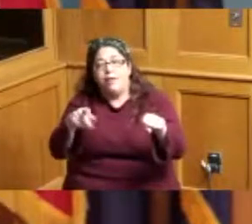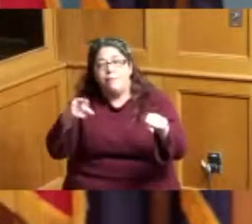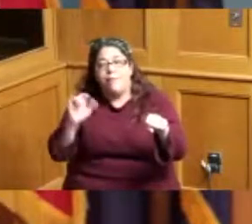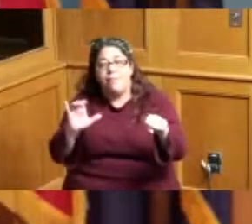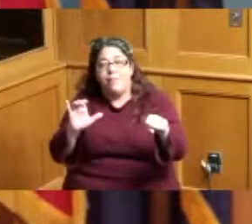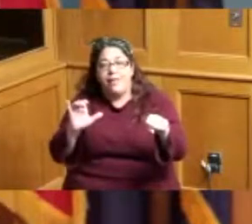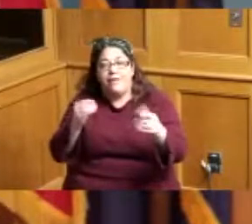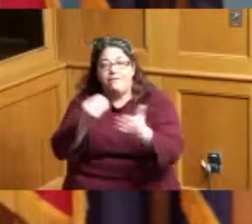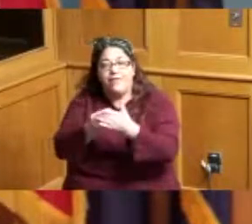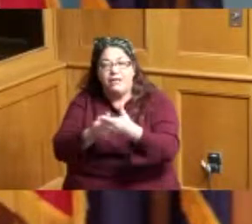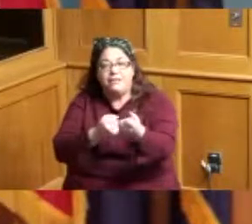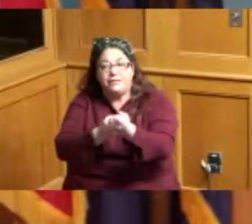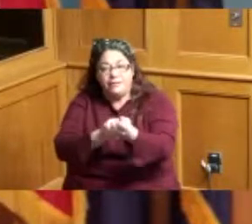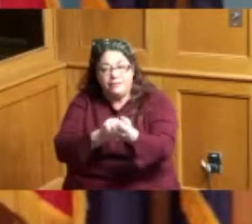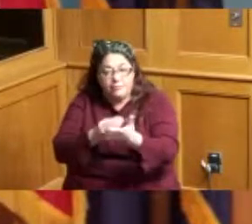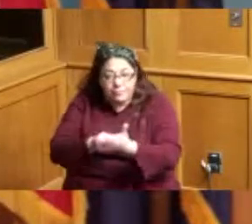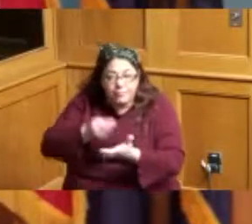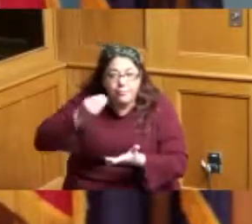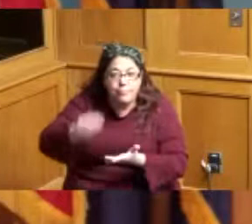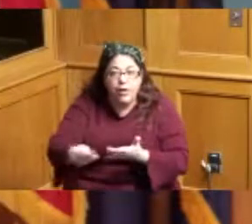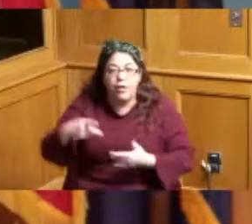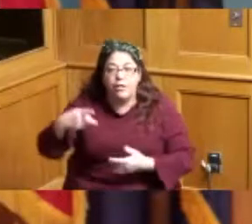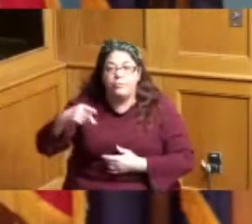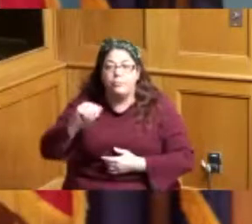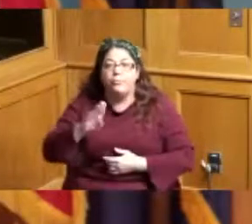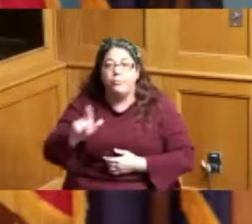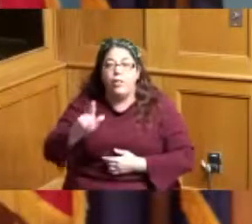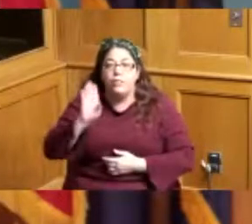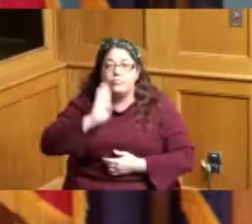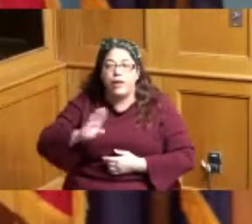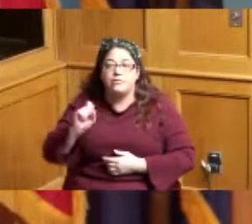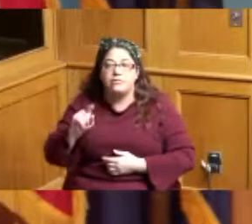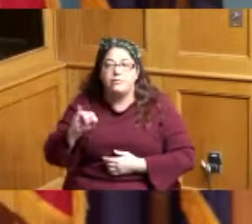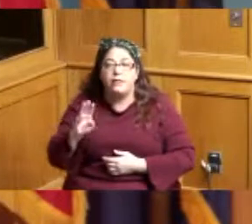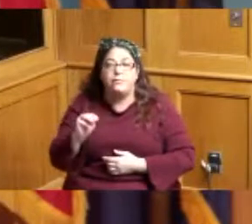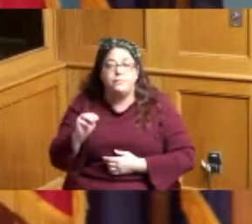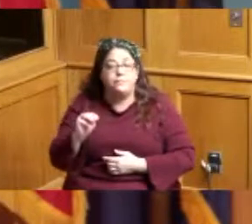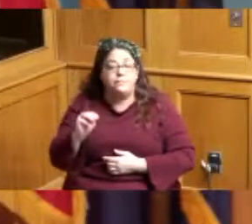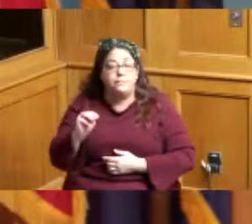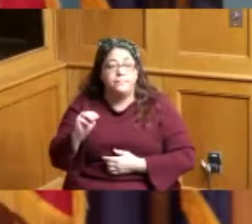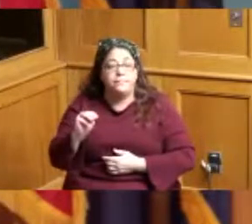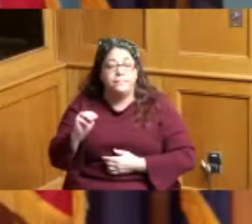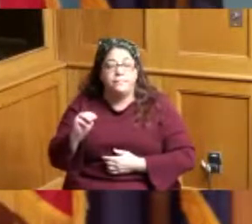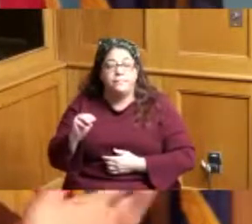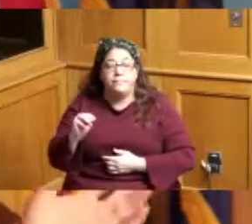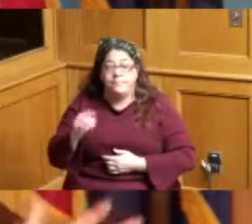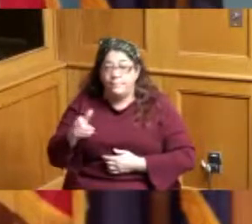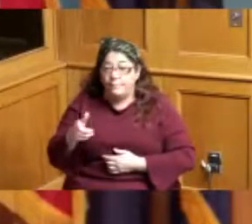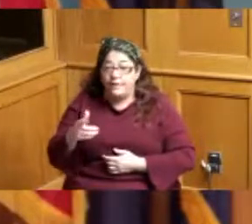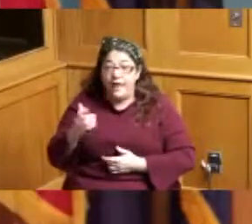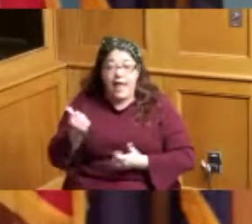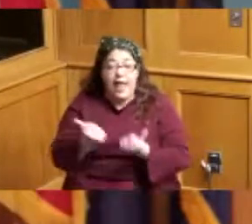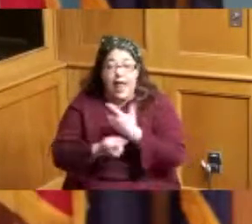funded Paul Brown Stadium and as the administrator said it wouldn't be everybody just a free-for-all